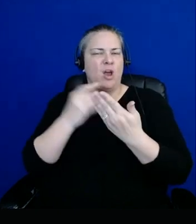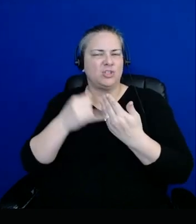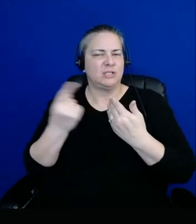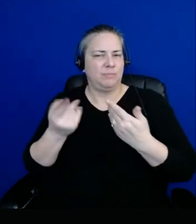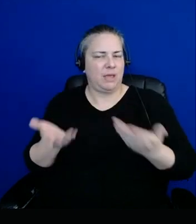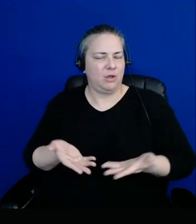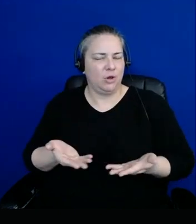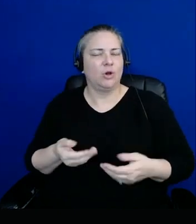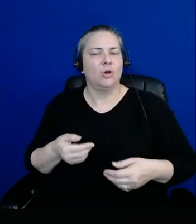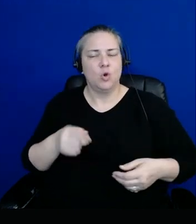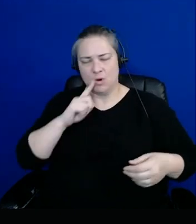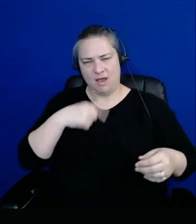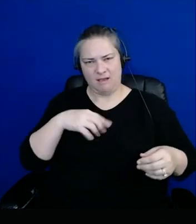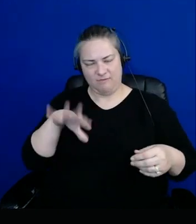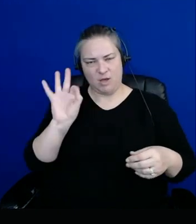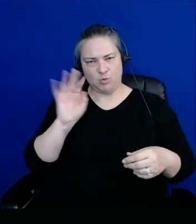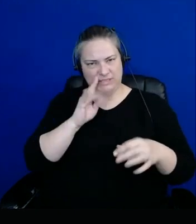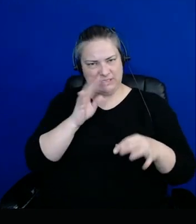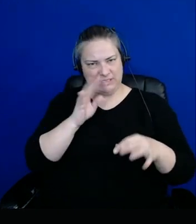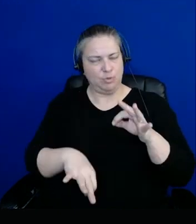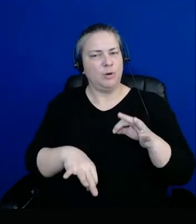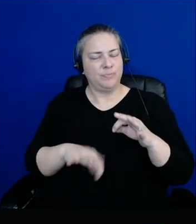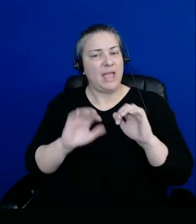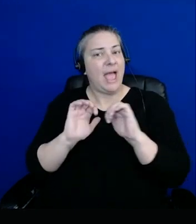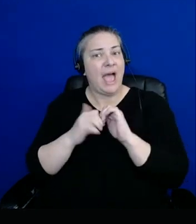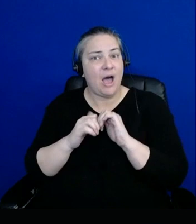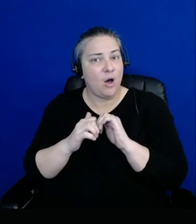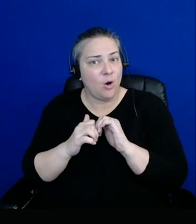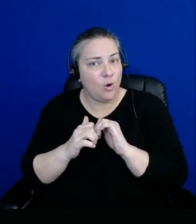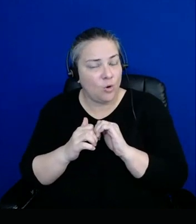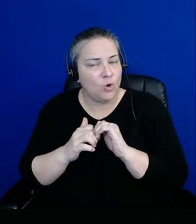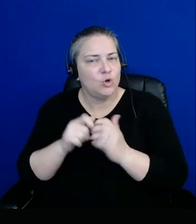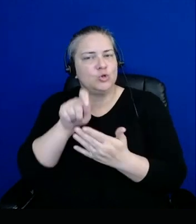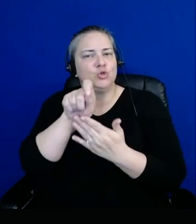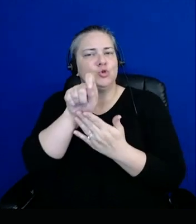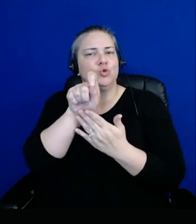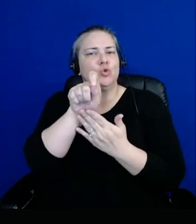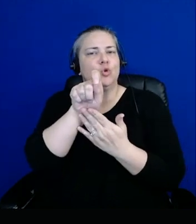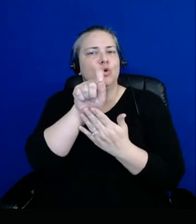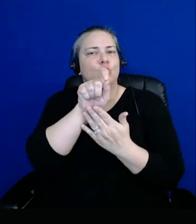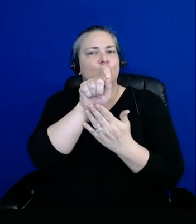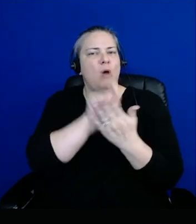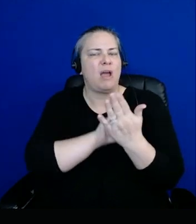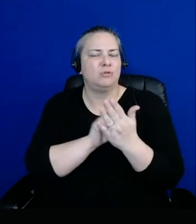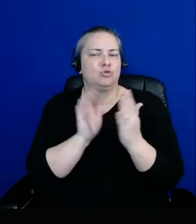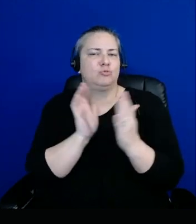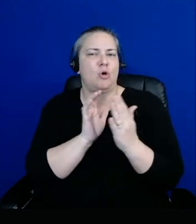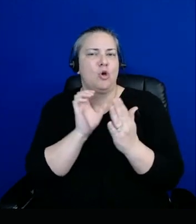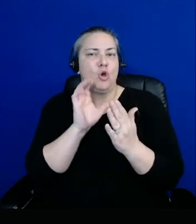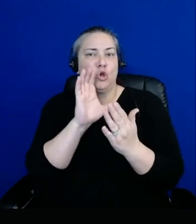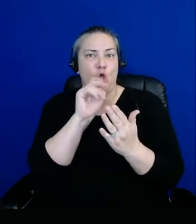It turns out it's a really simple way to write some small C# code that goes up